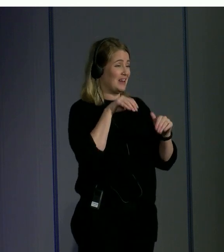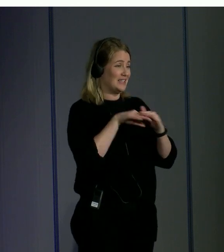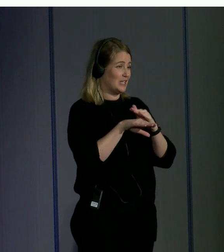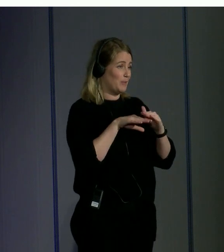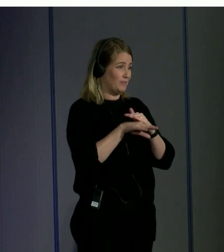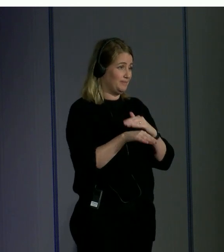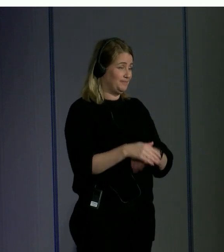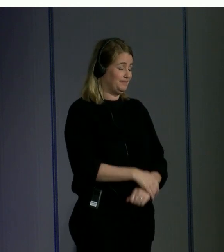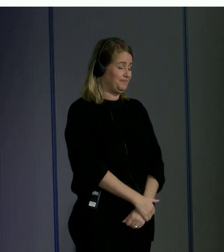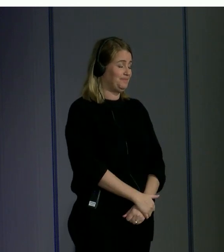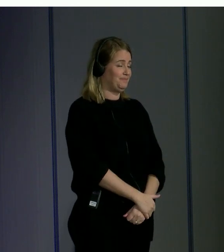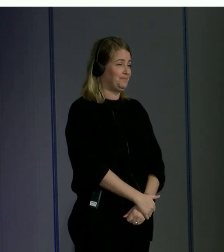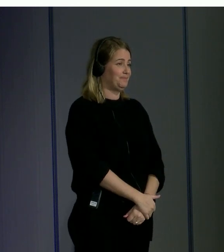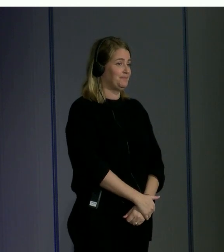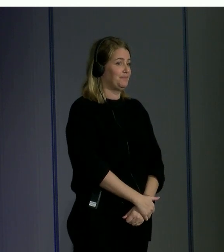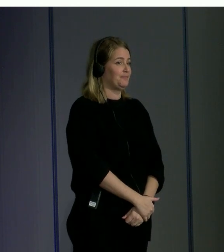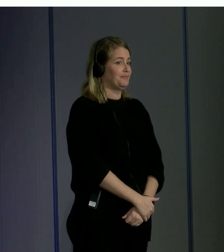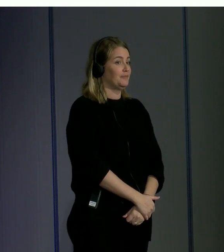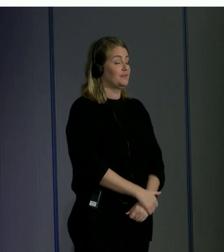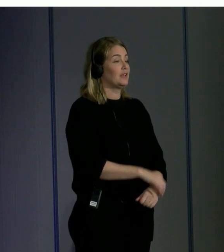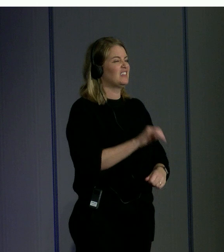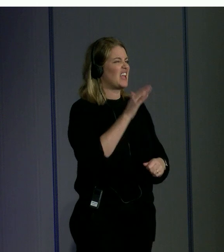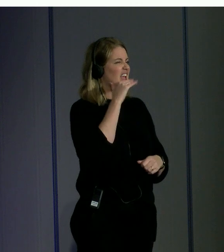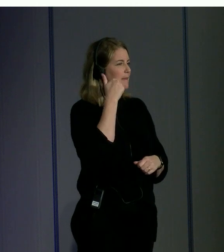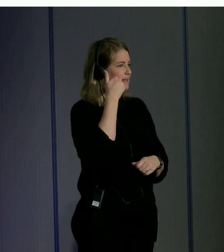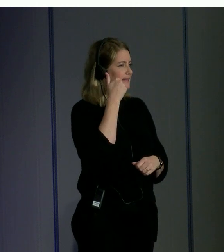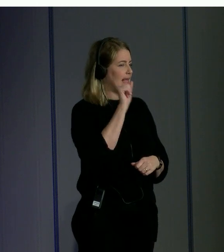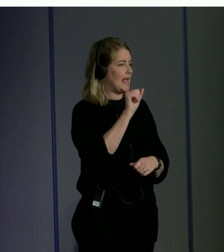And so let's use Amazon as an example, right?